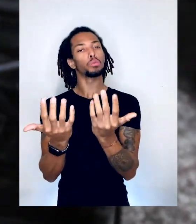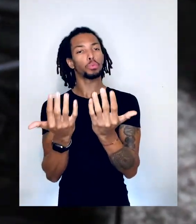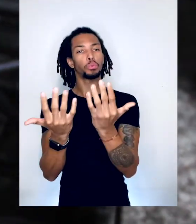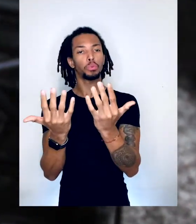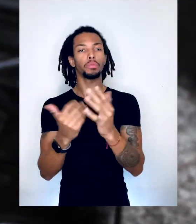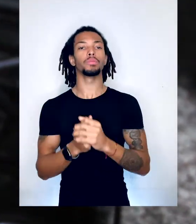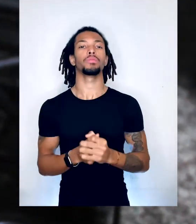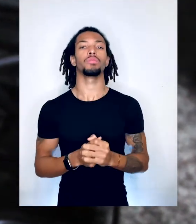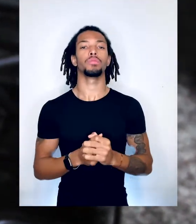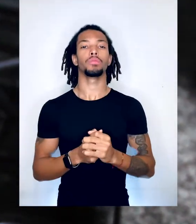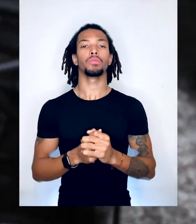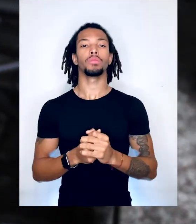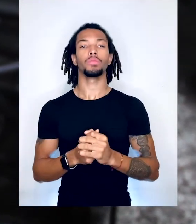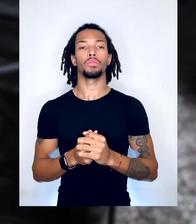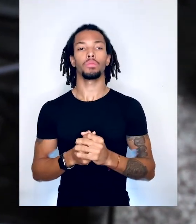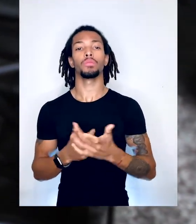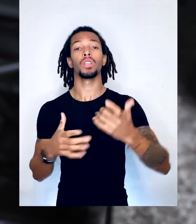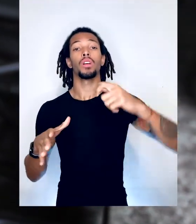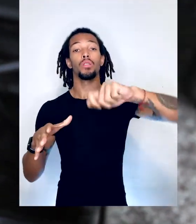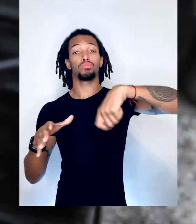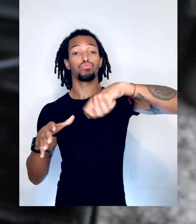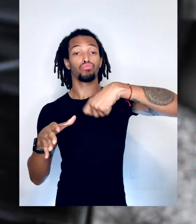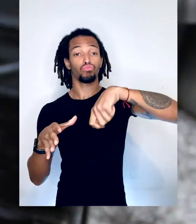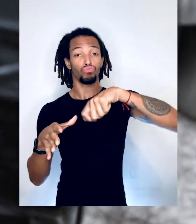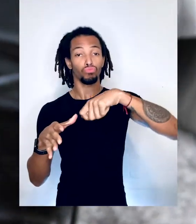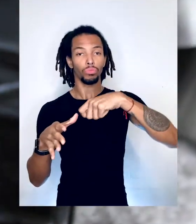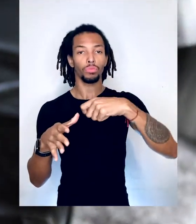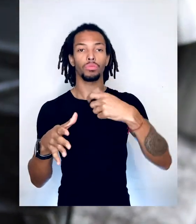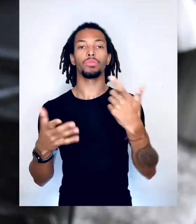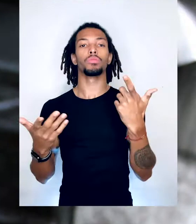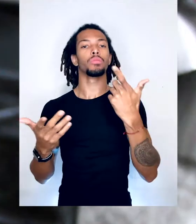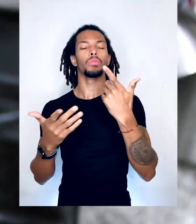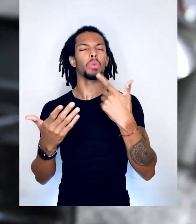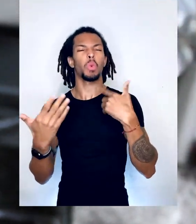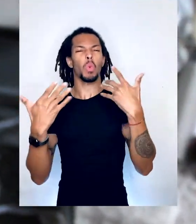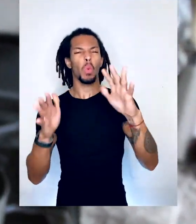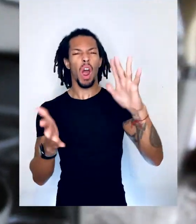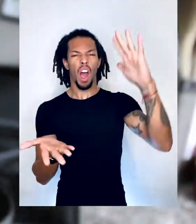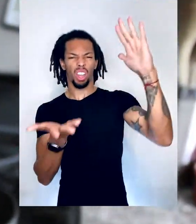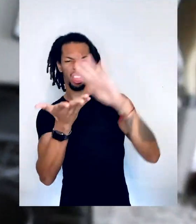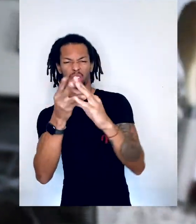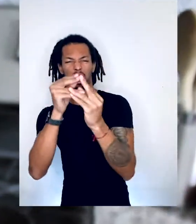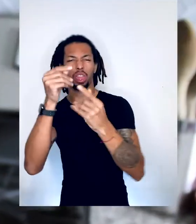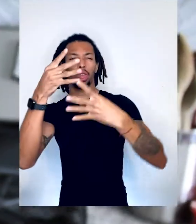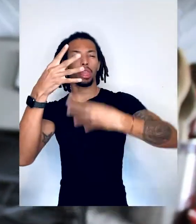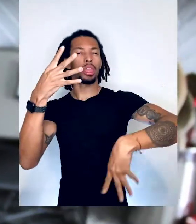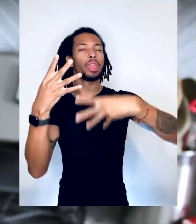just until it's thick enough to coat the spoon. You don't want to reduce it all the way to syrup.